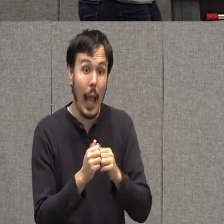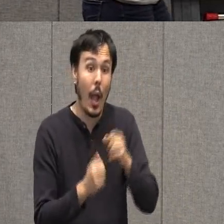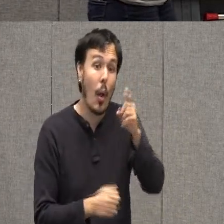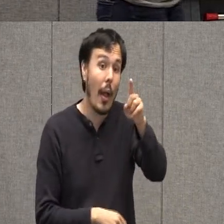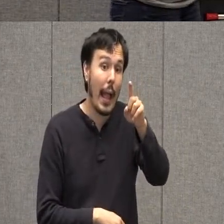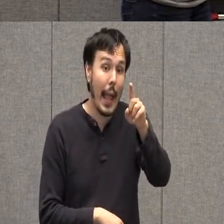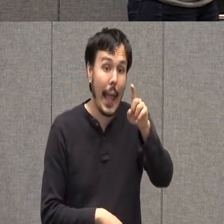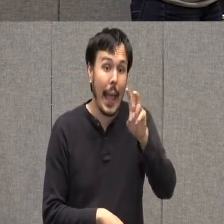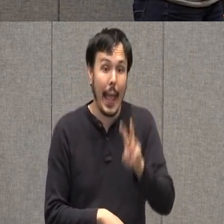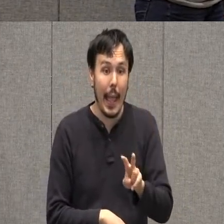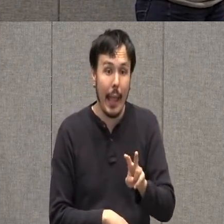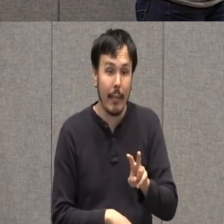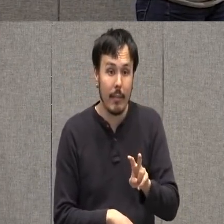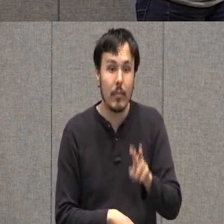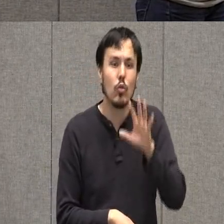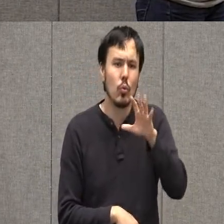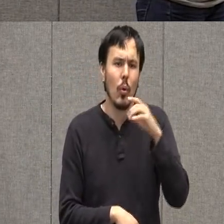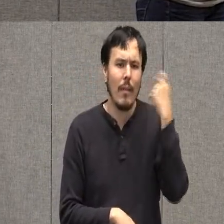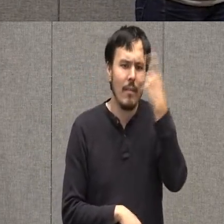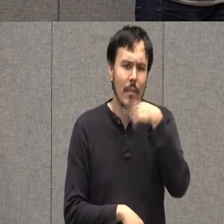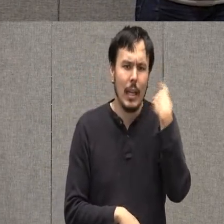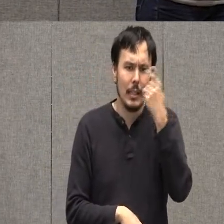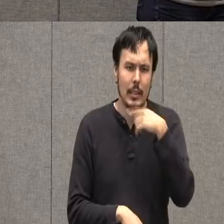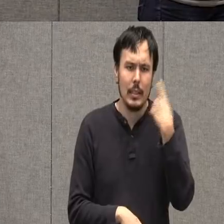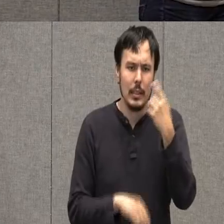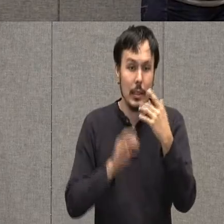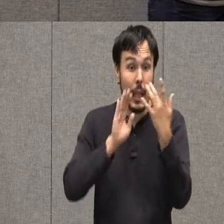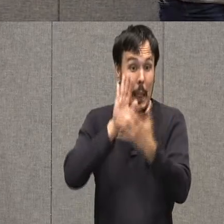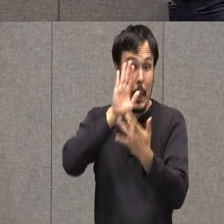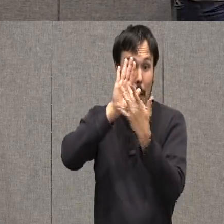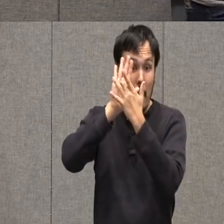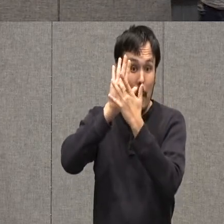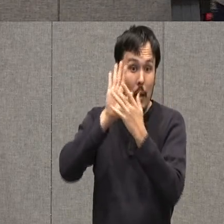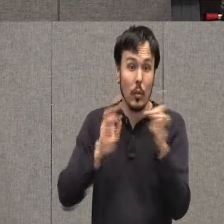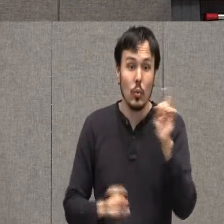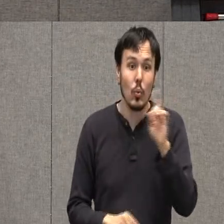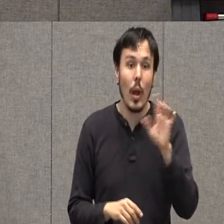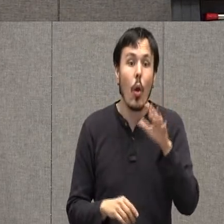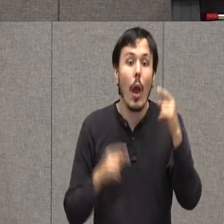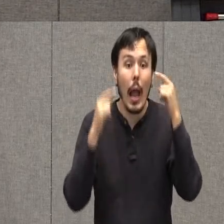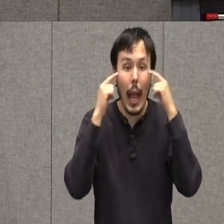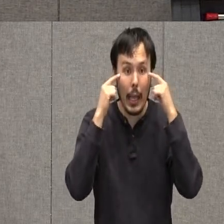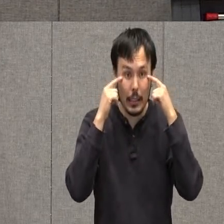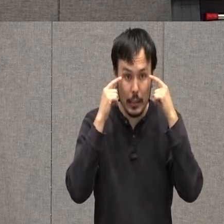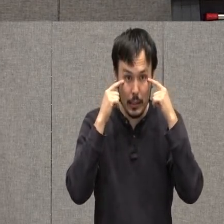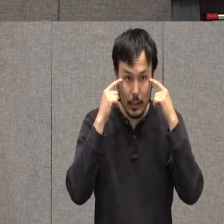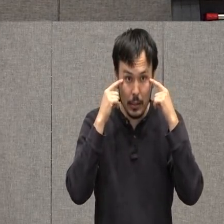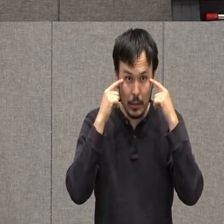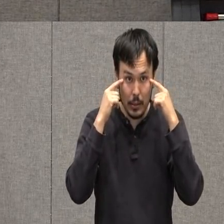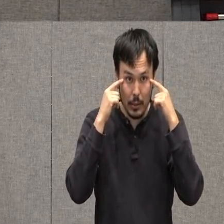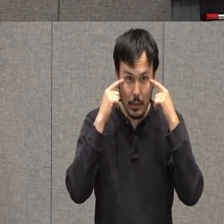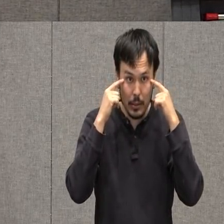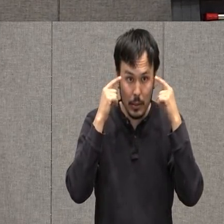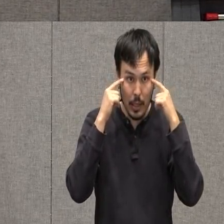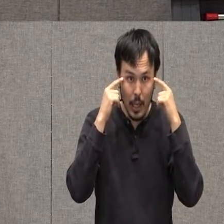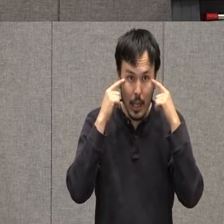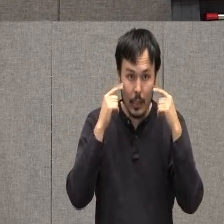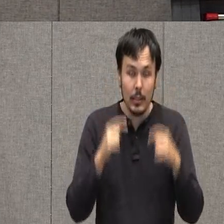If you look at your face, directly in the middle are your eyes. This line in the middle right here goes through your nose